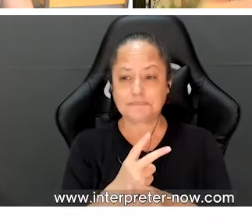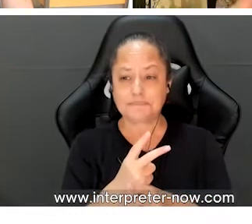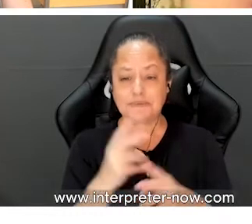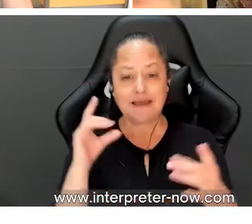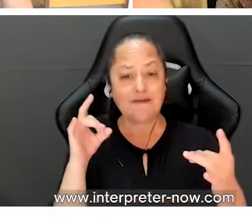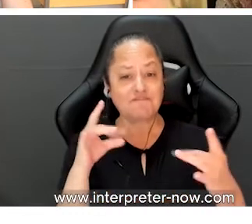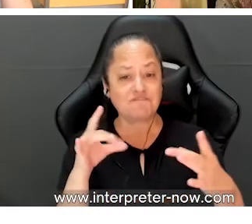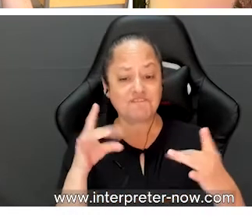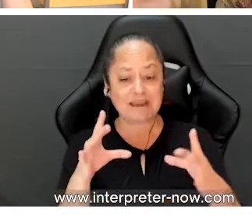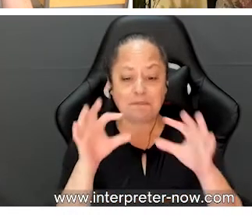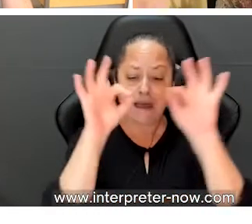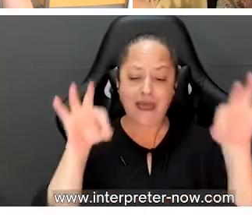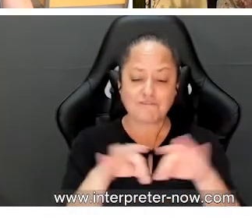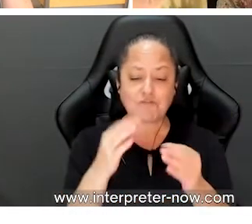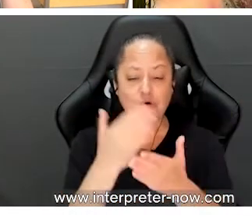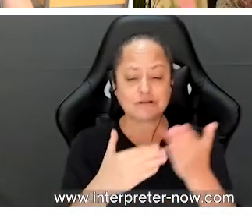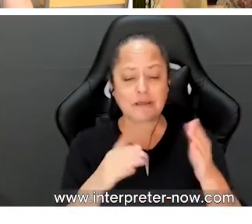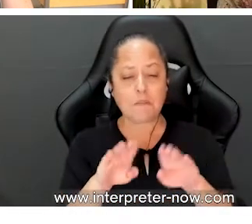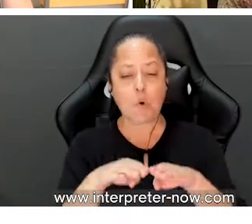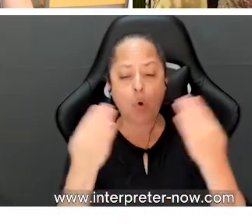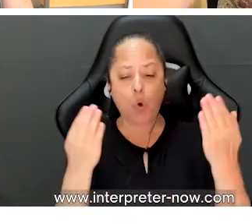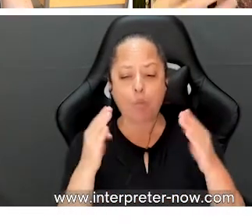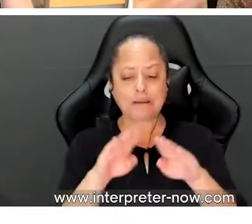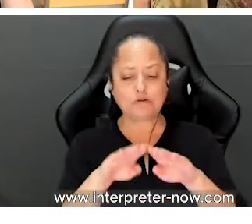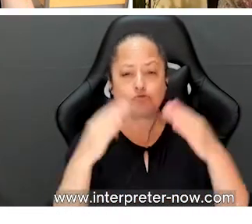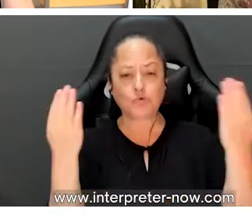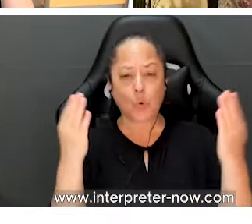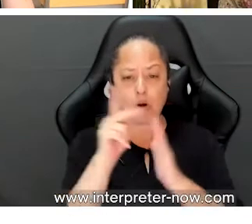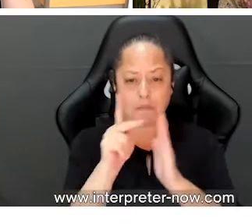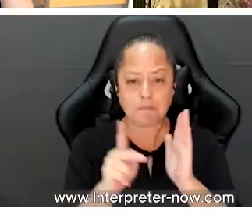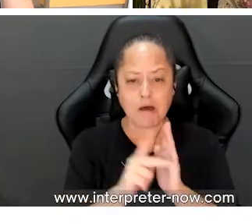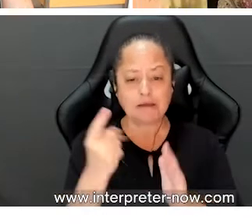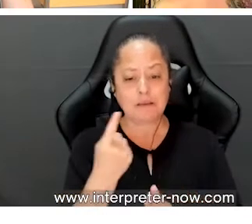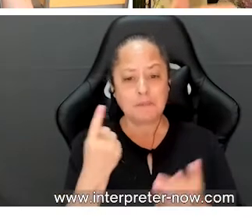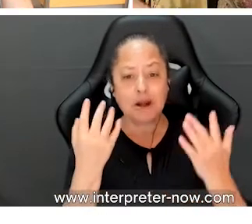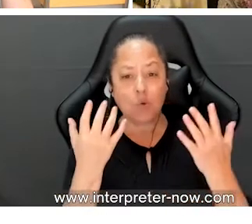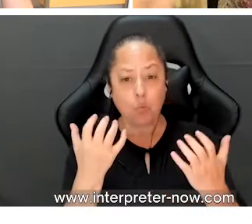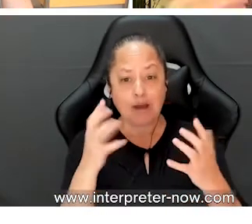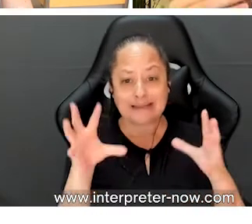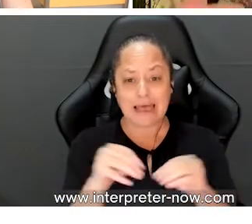where someone who does want to add another holiday or another stipulation or something